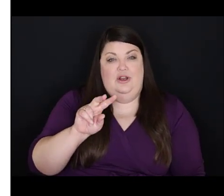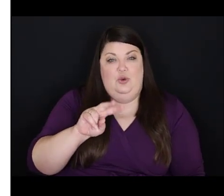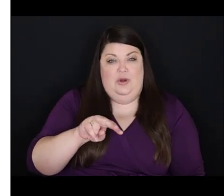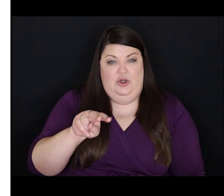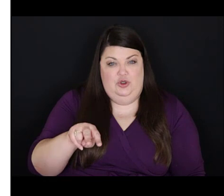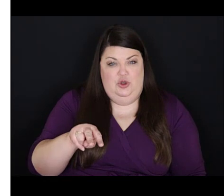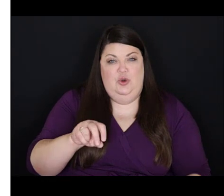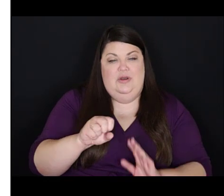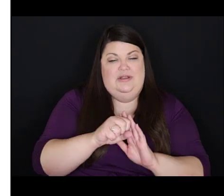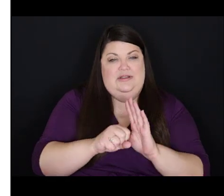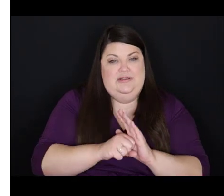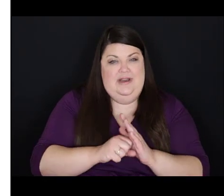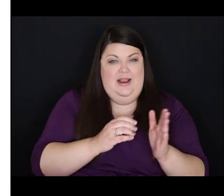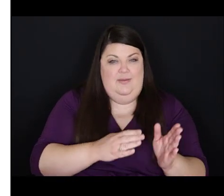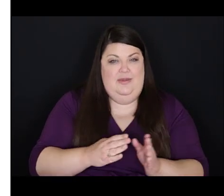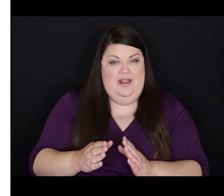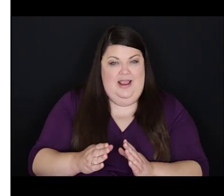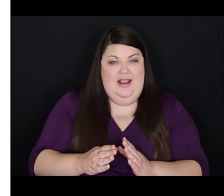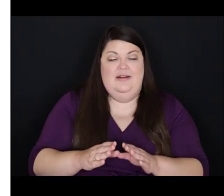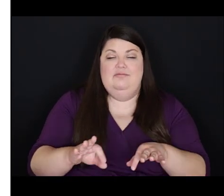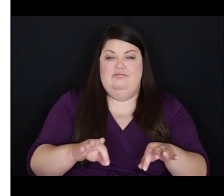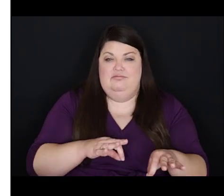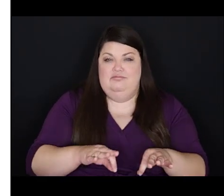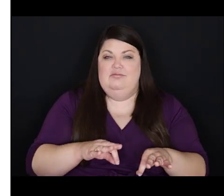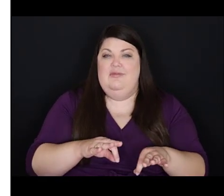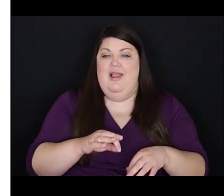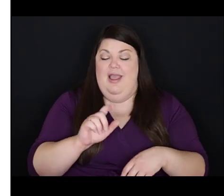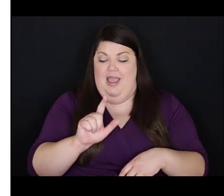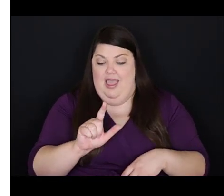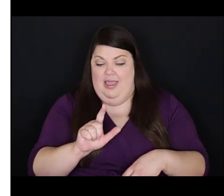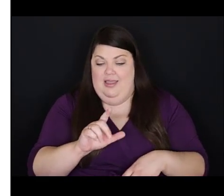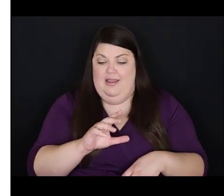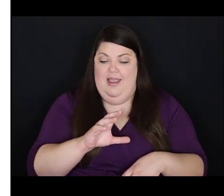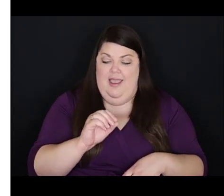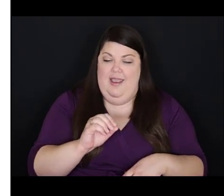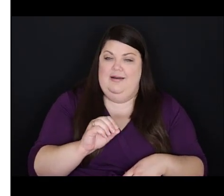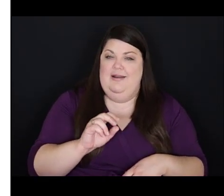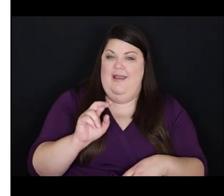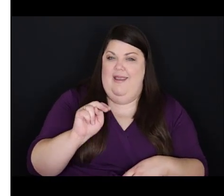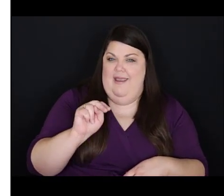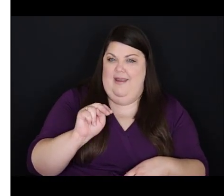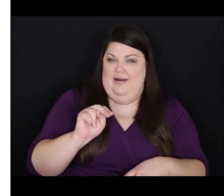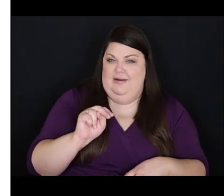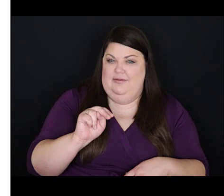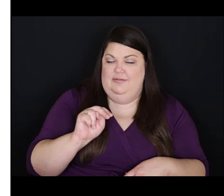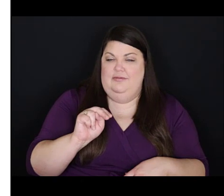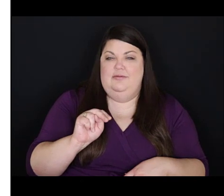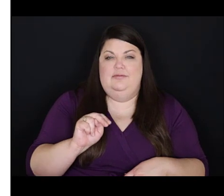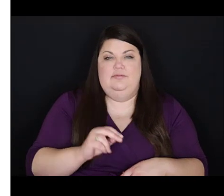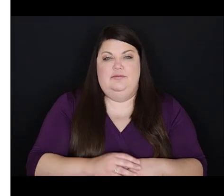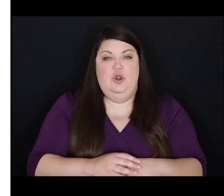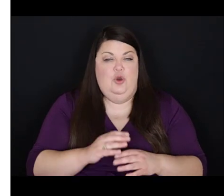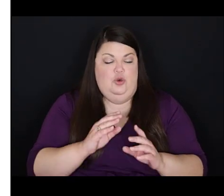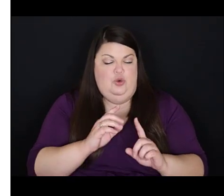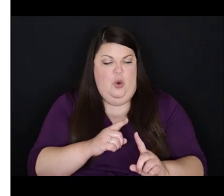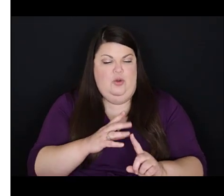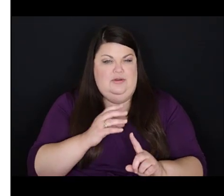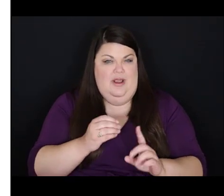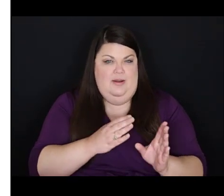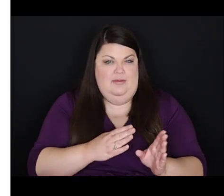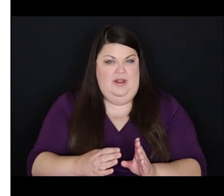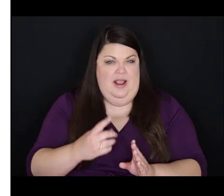(l) - Goals and Priorities and (n) - Goals and Plans for Distribution of Title VI funds.